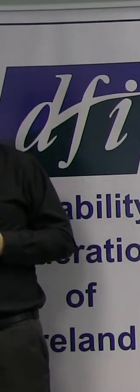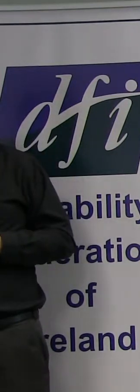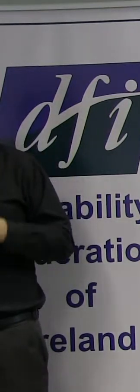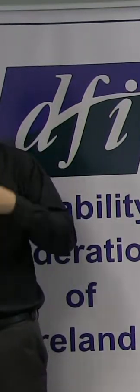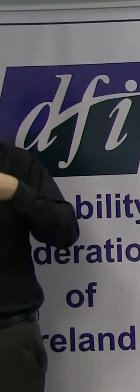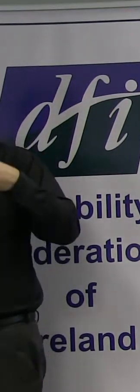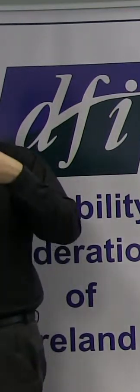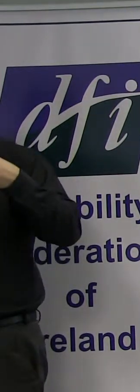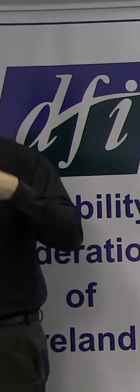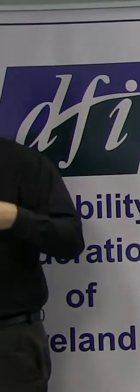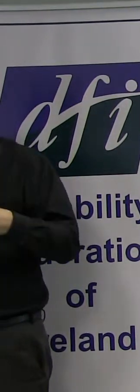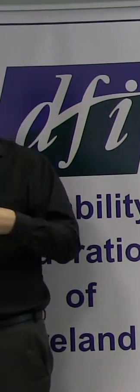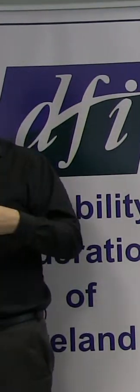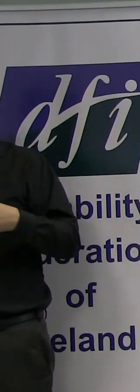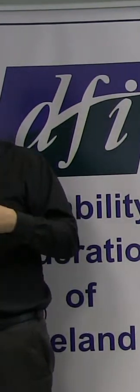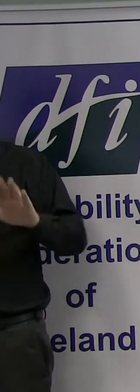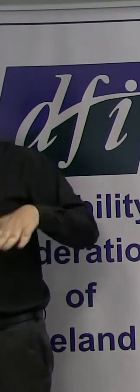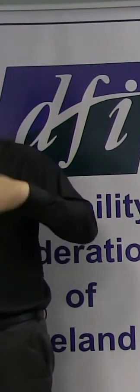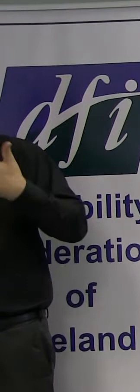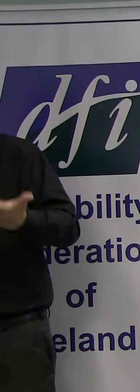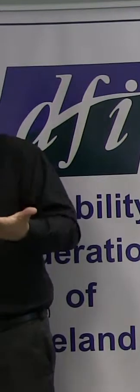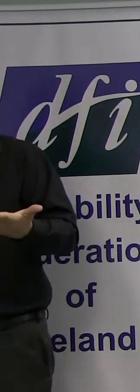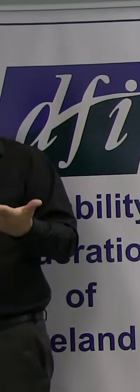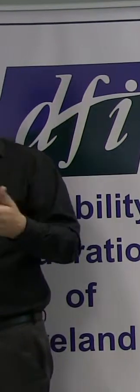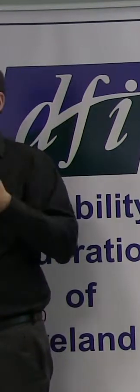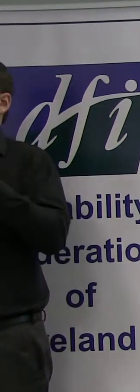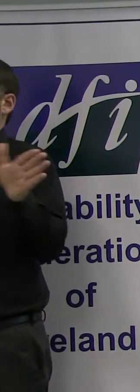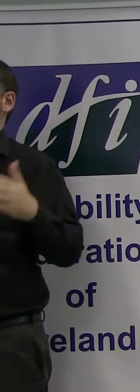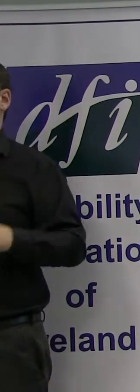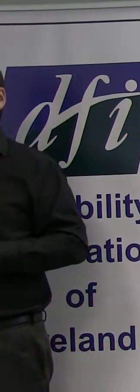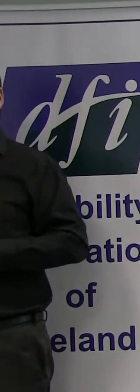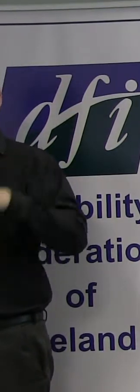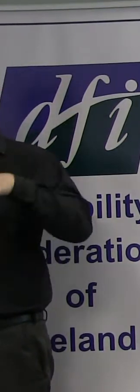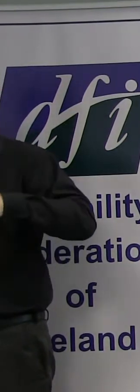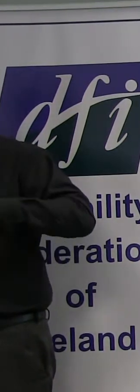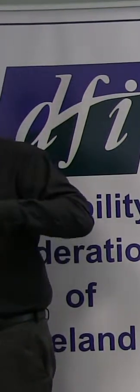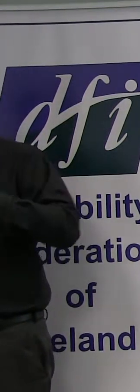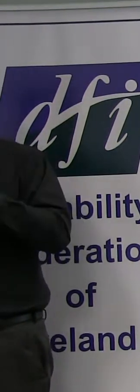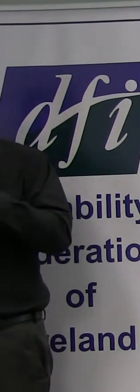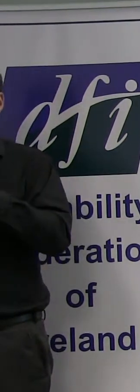Ireland or elsewhere so that's the charity test when people make applications to us, apart from everything else there the two things that we're